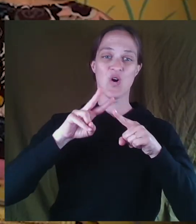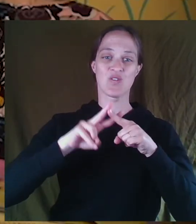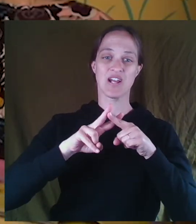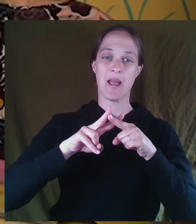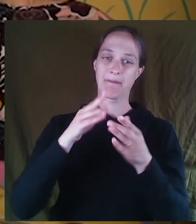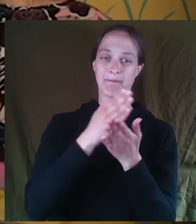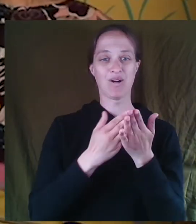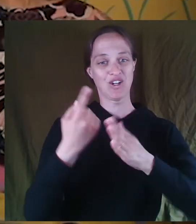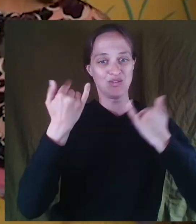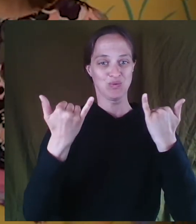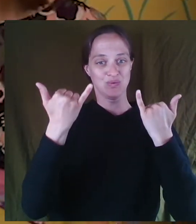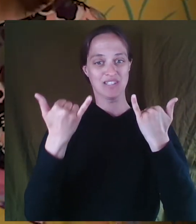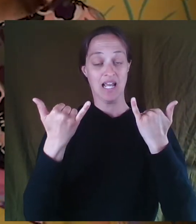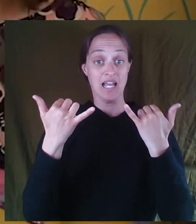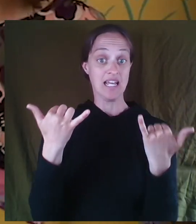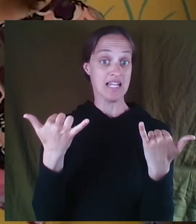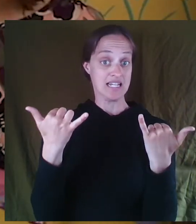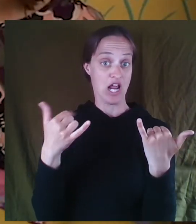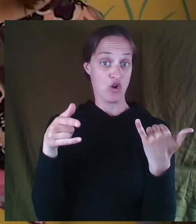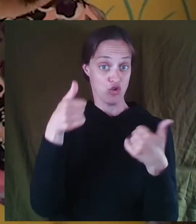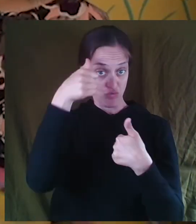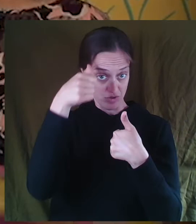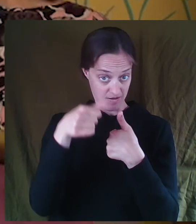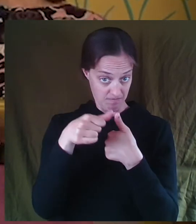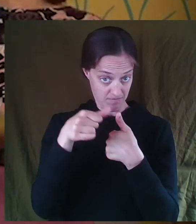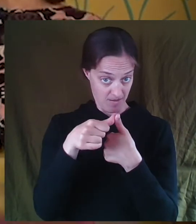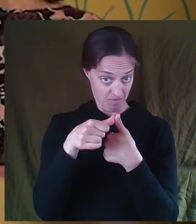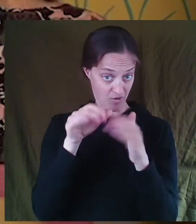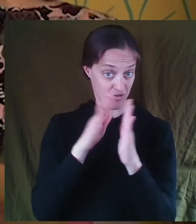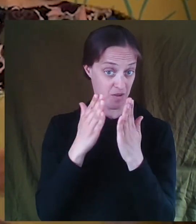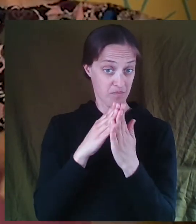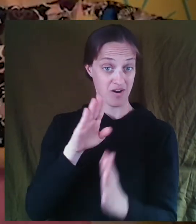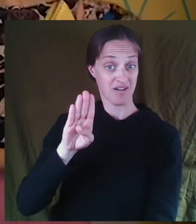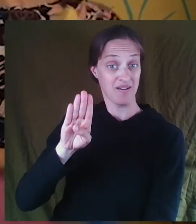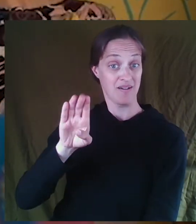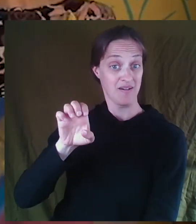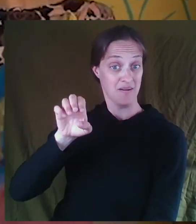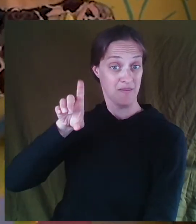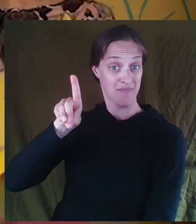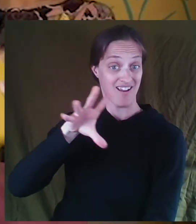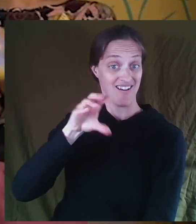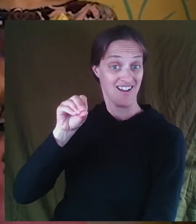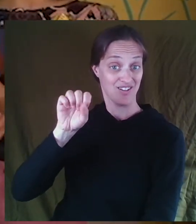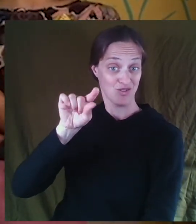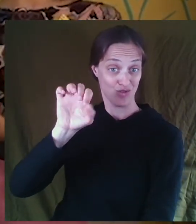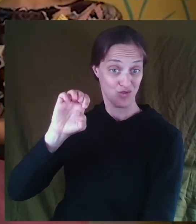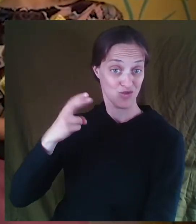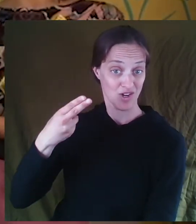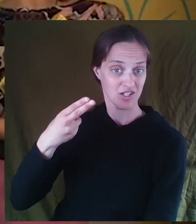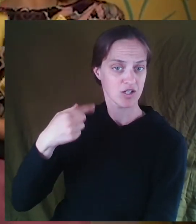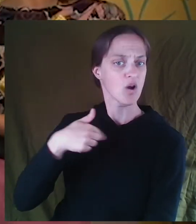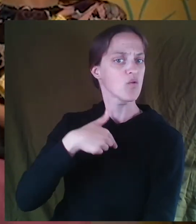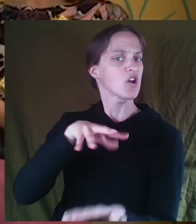Welcome to our vocab portion of the day. If you remember from our book "Bend and Stretch,"